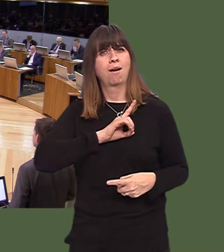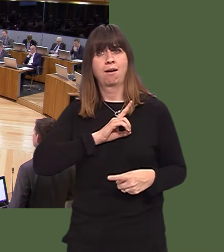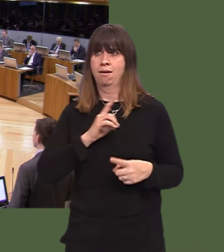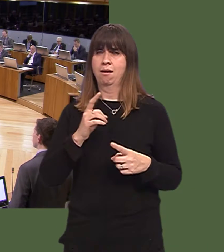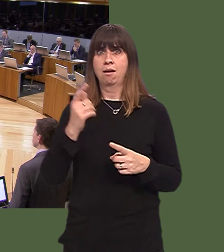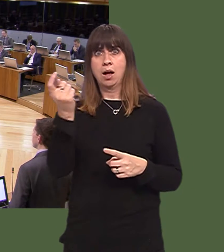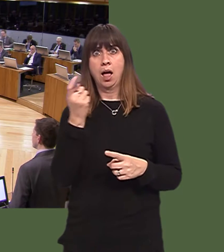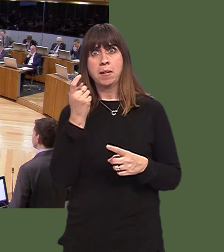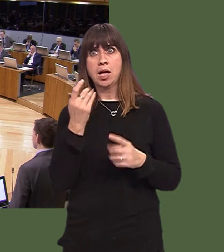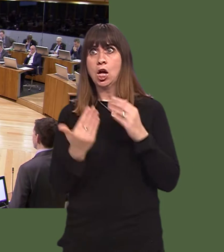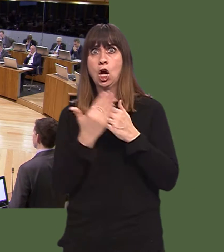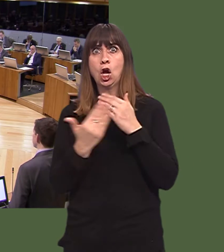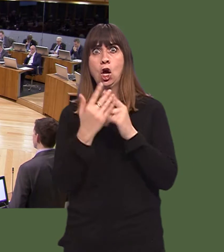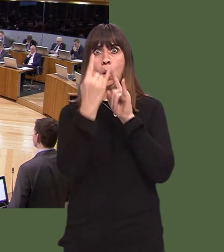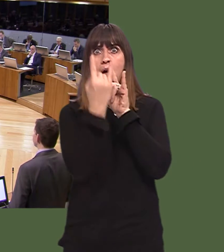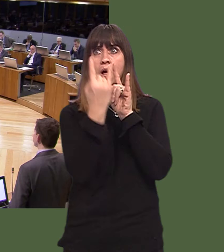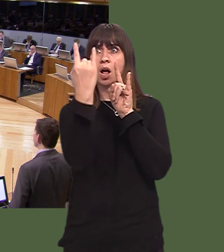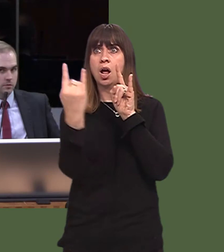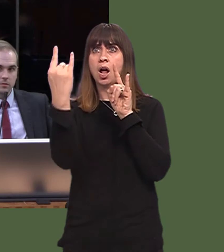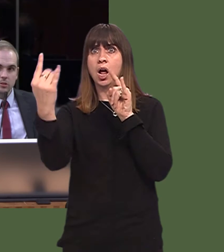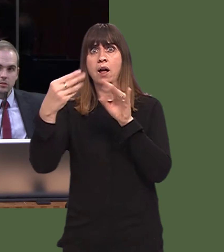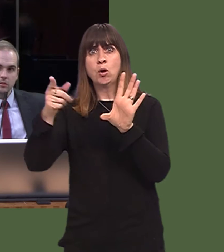line of pylons being erected over the next few years.